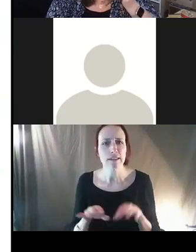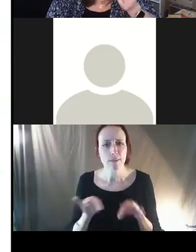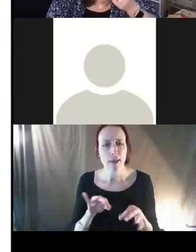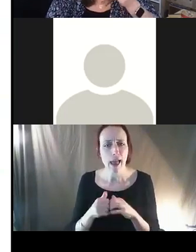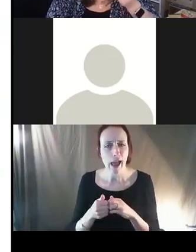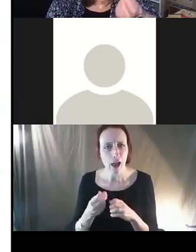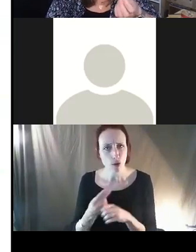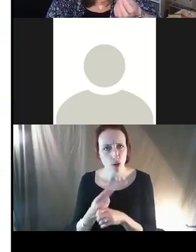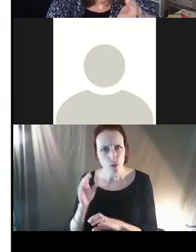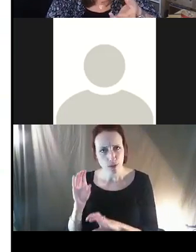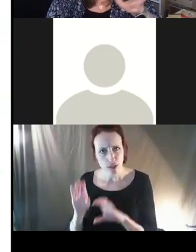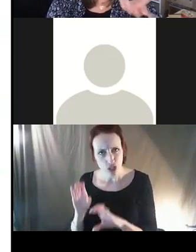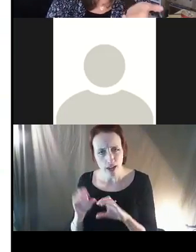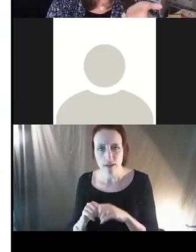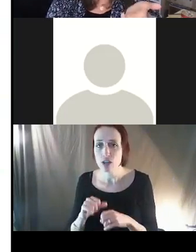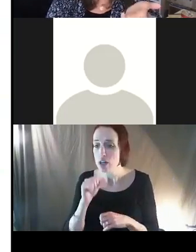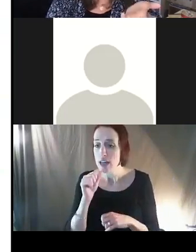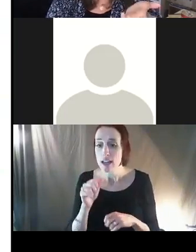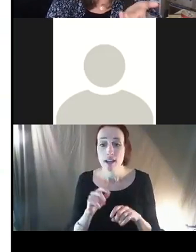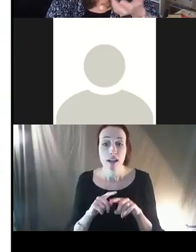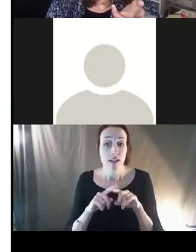She didn't just depend on everybody knowing.